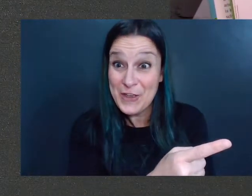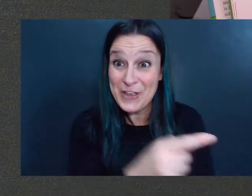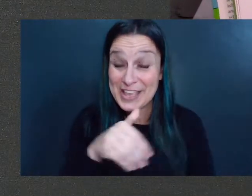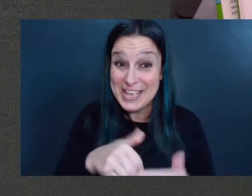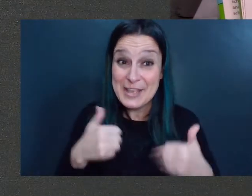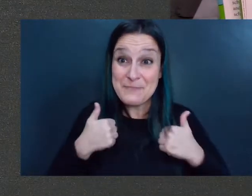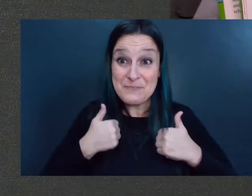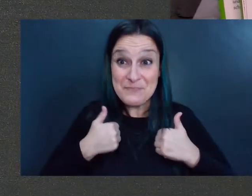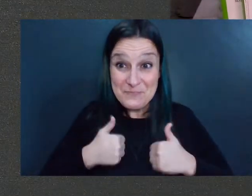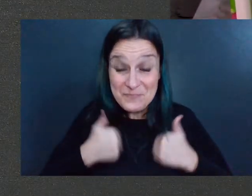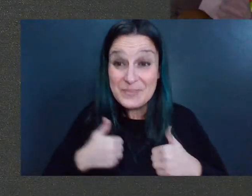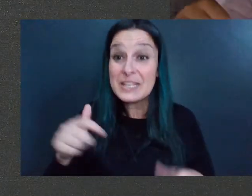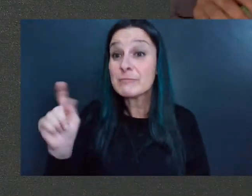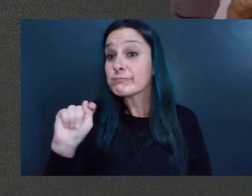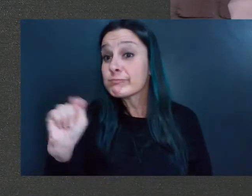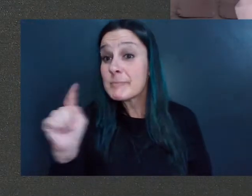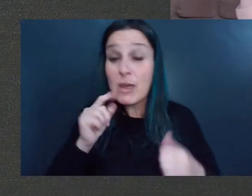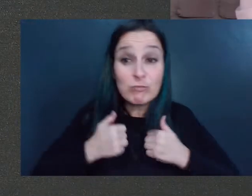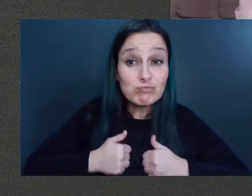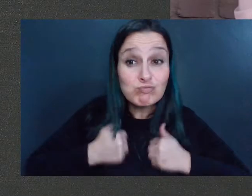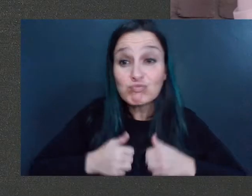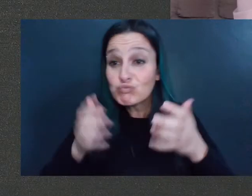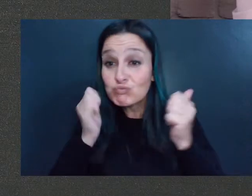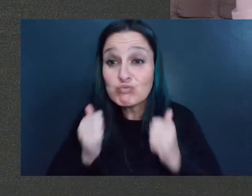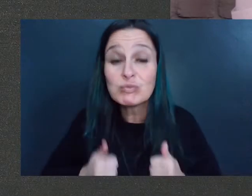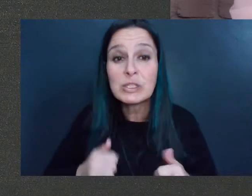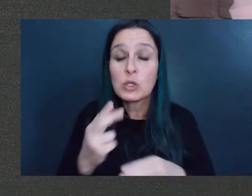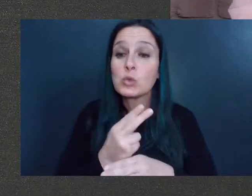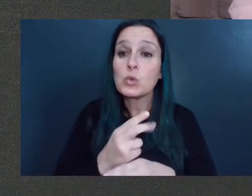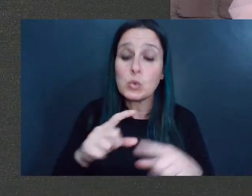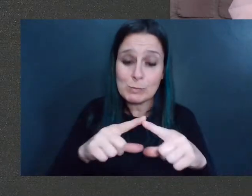and got him all washed up. He used the bar soap to clean him up.